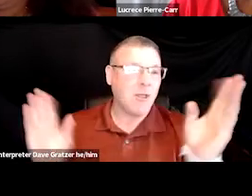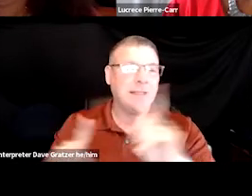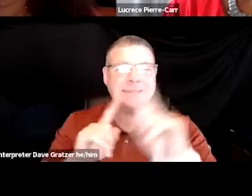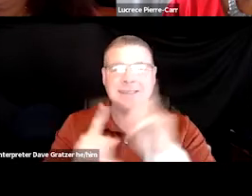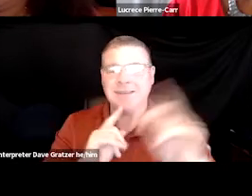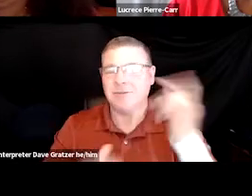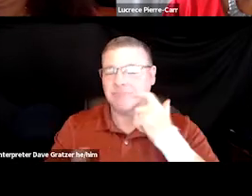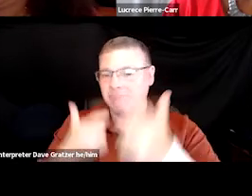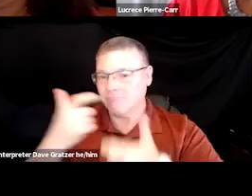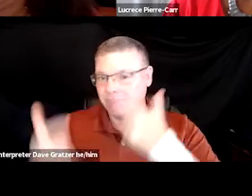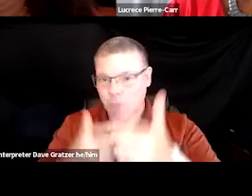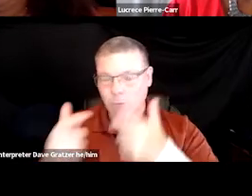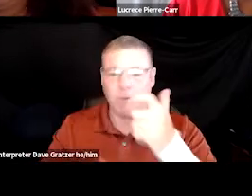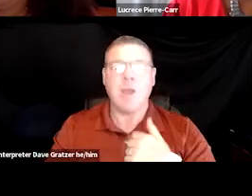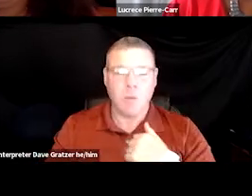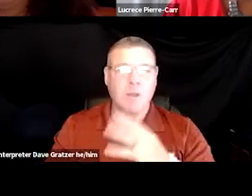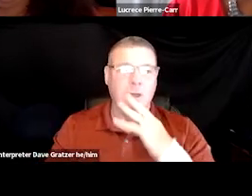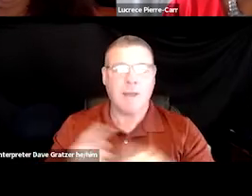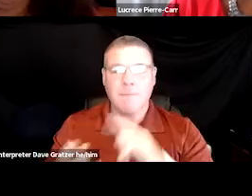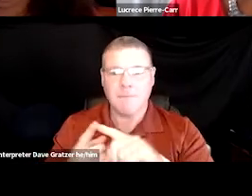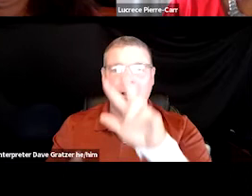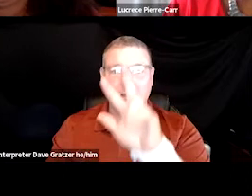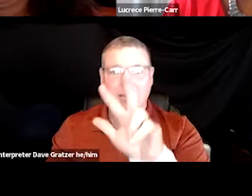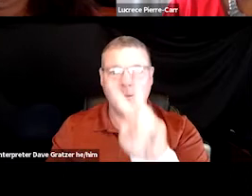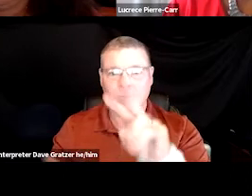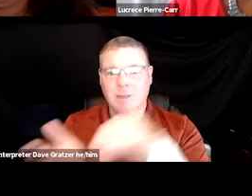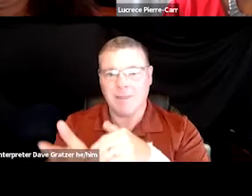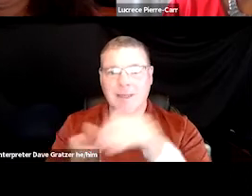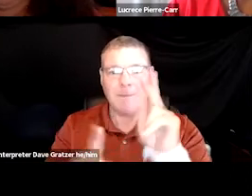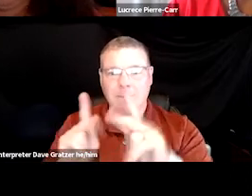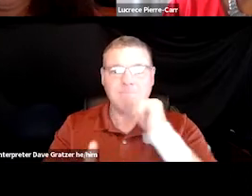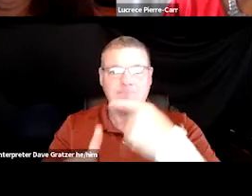through our access hub, are talking to about 32,000 people, or so a month.